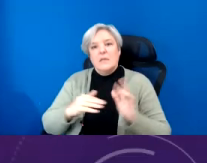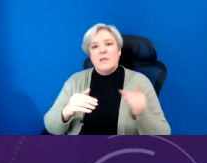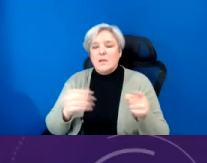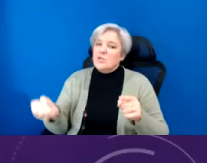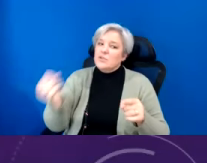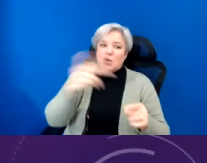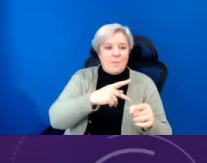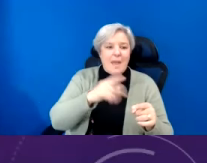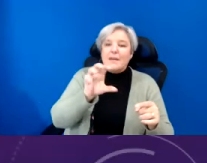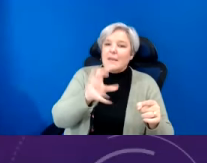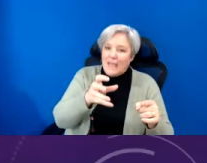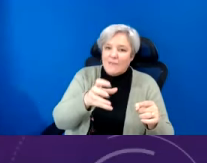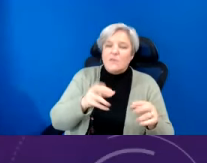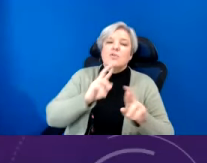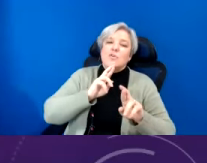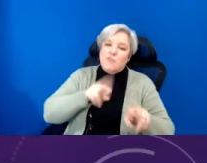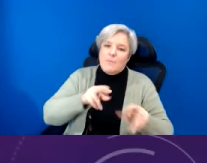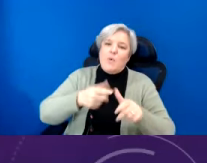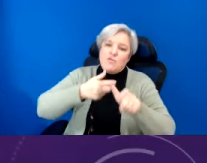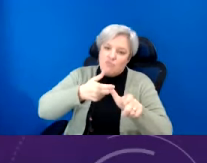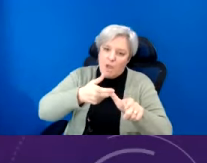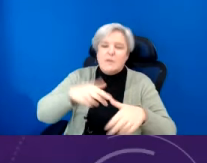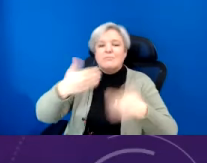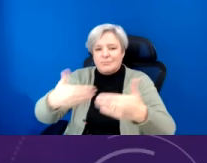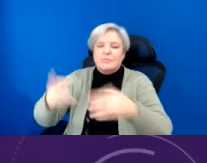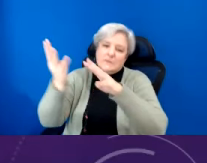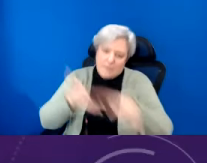into canvas and run the report and wait for that email to be sent to you.